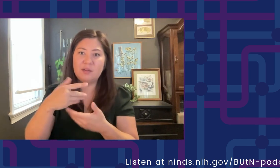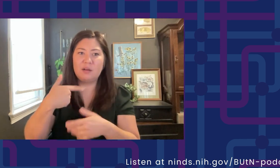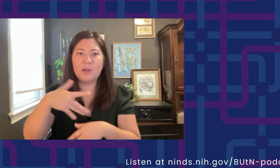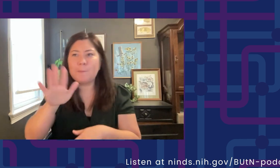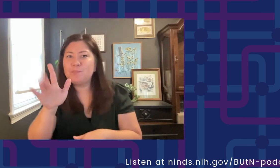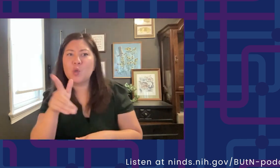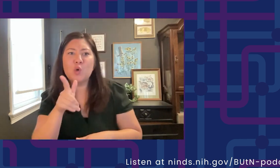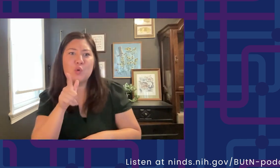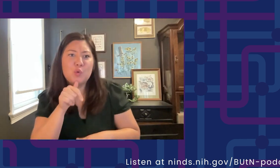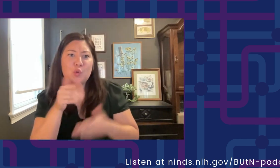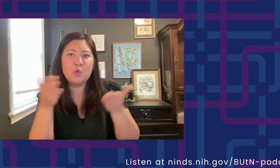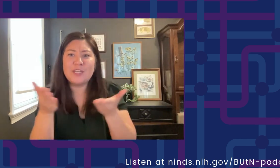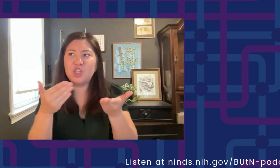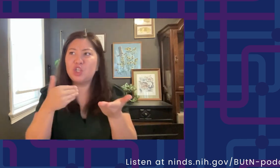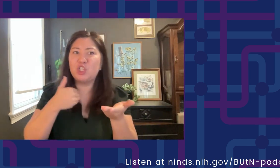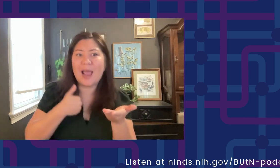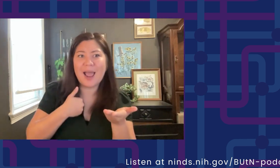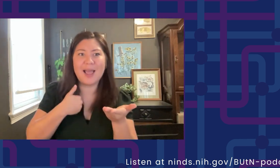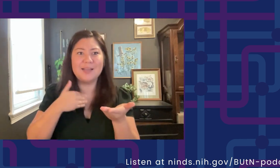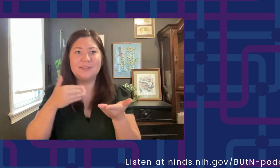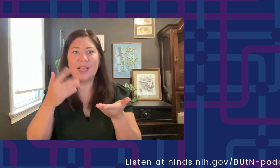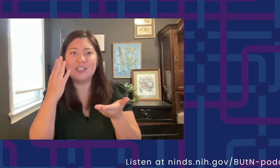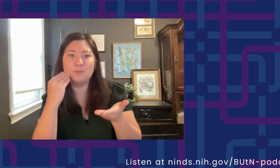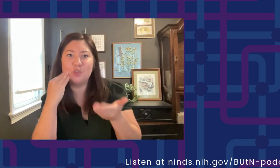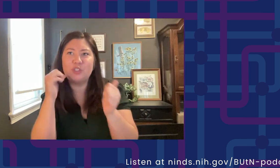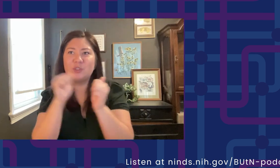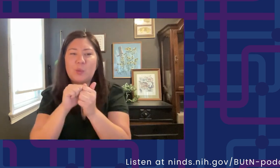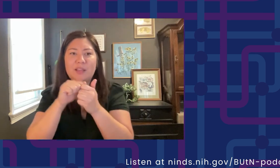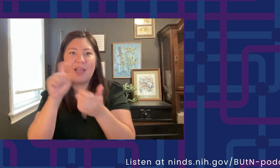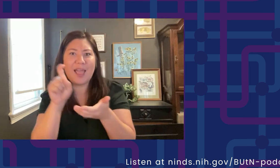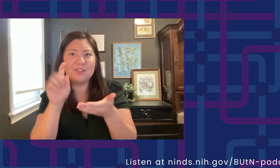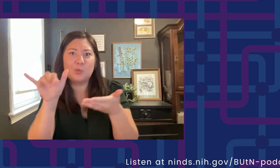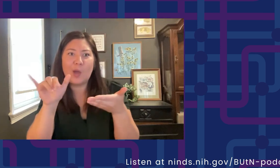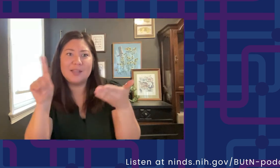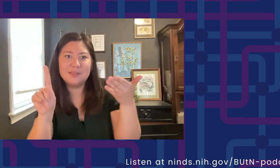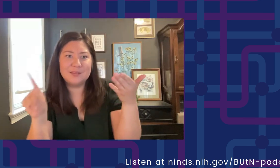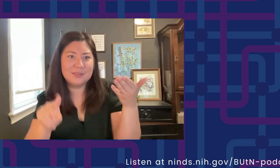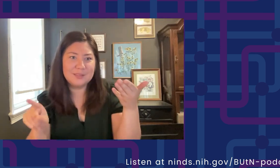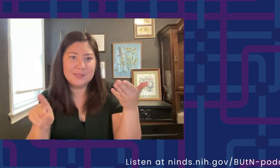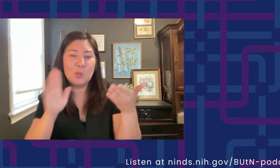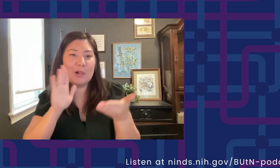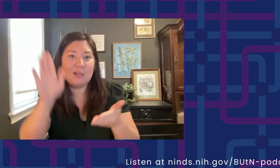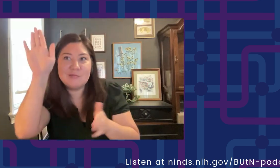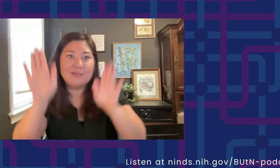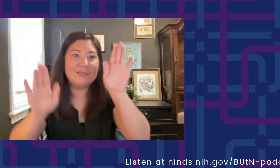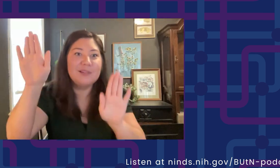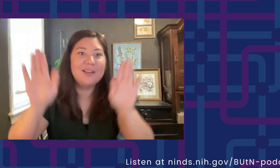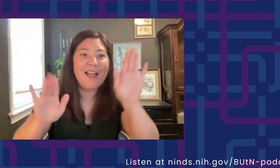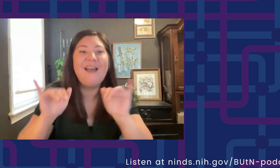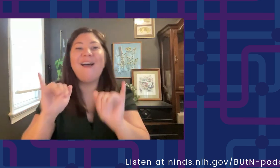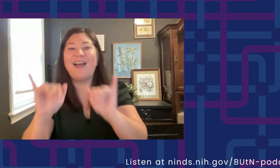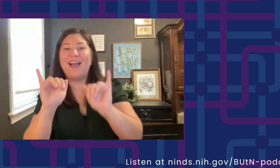But with the community, there's a lot of engagement, knowing who's there, who has experience with X, Y, and Z.